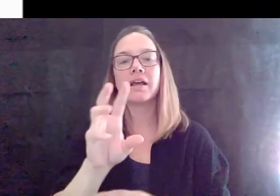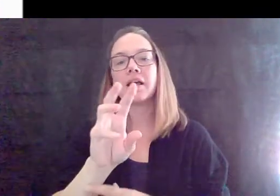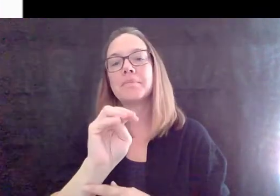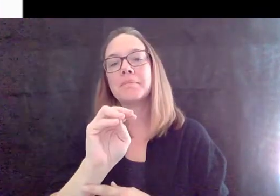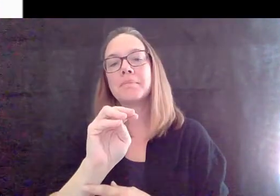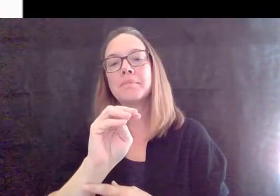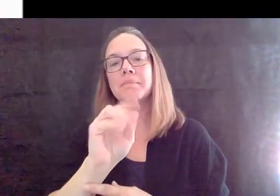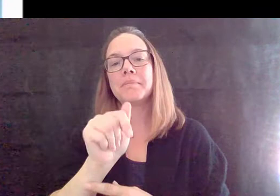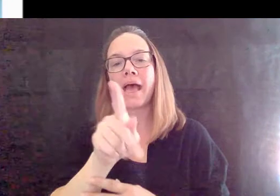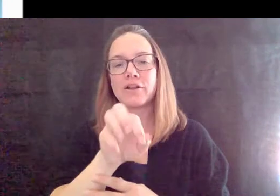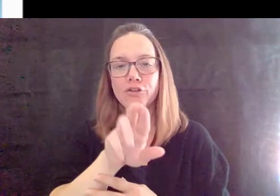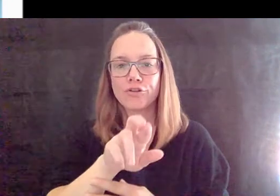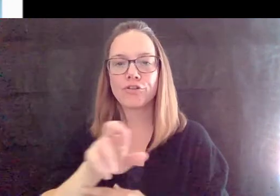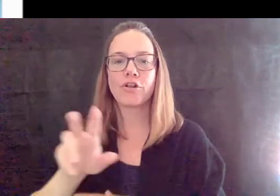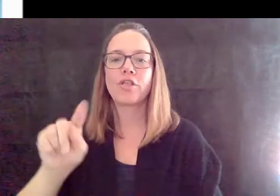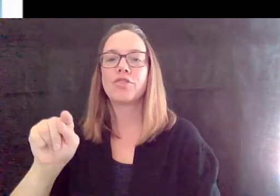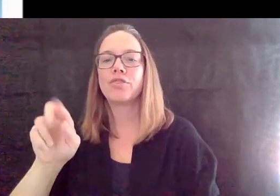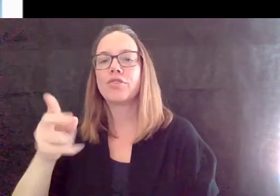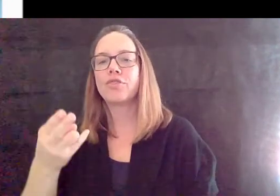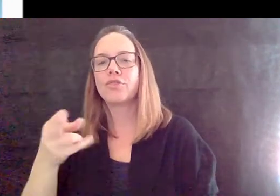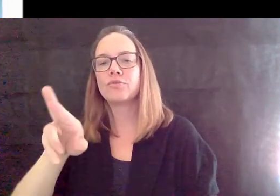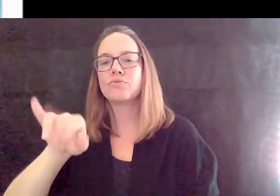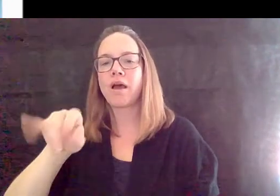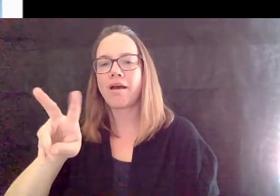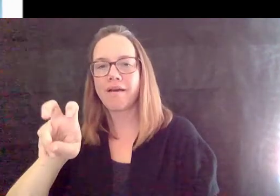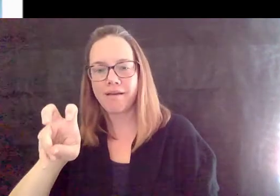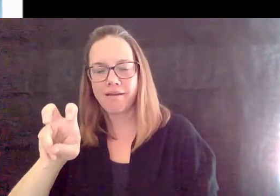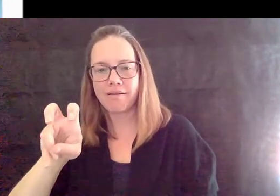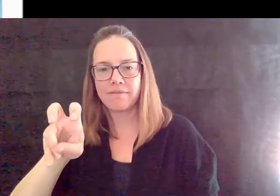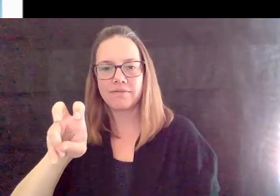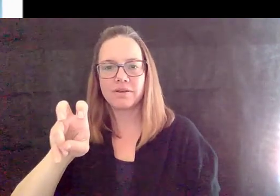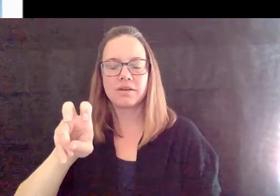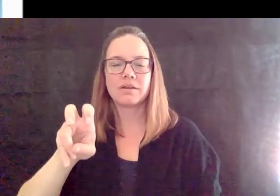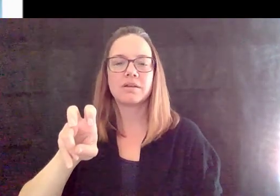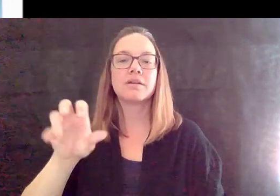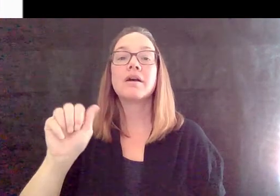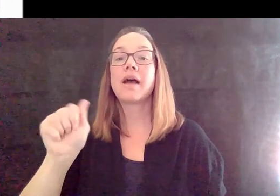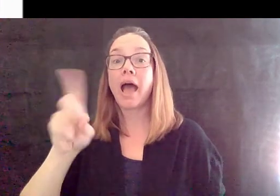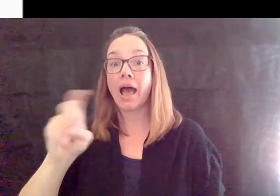matter, and thrive, different pieces here.